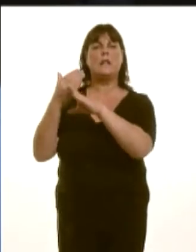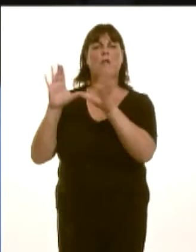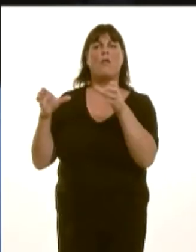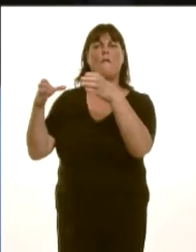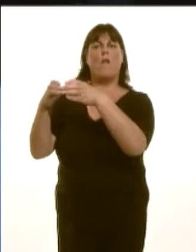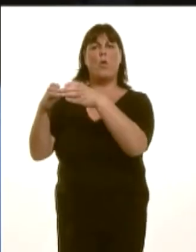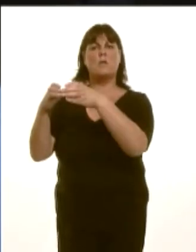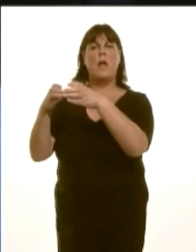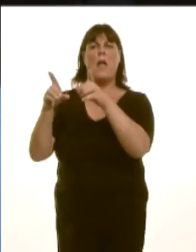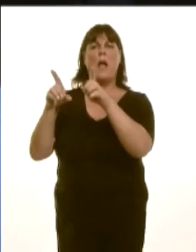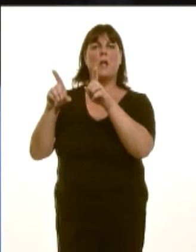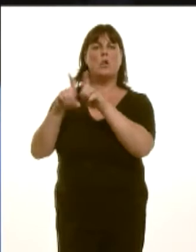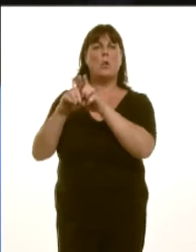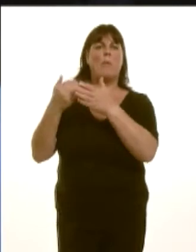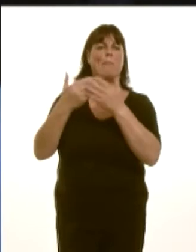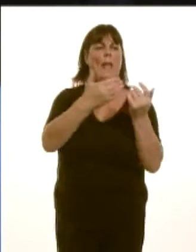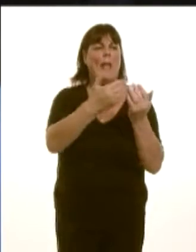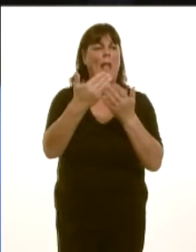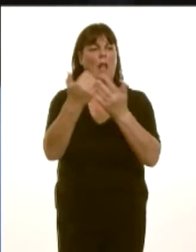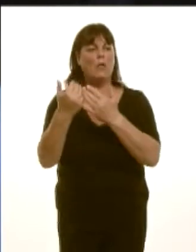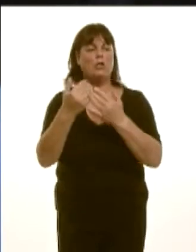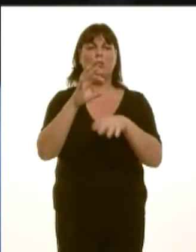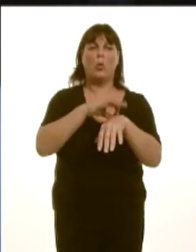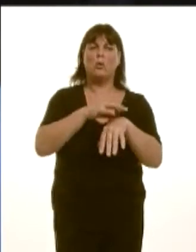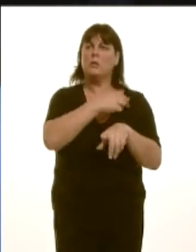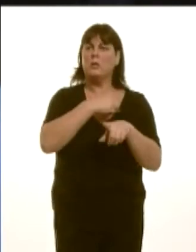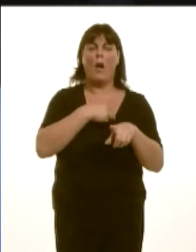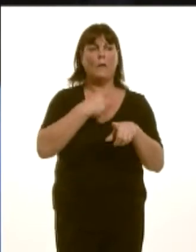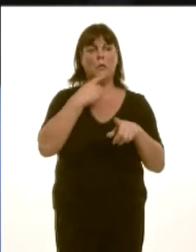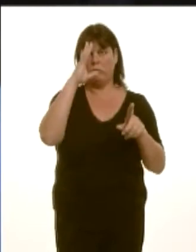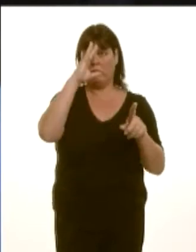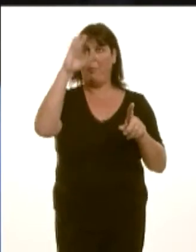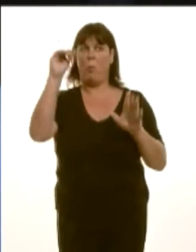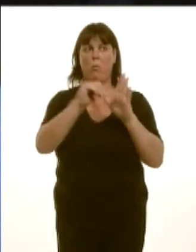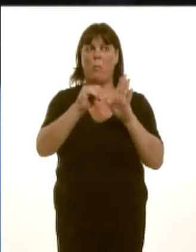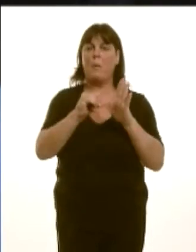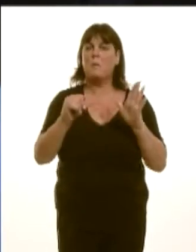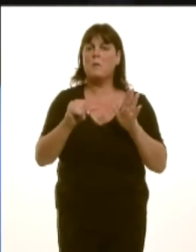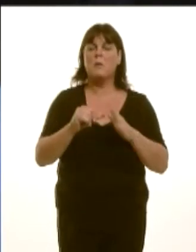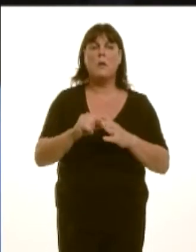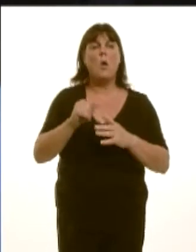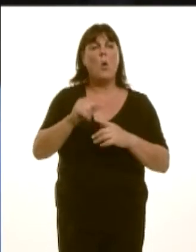Given the British Medical Association’s recent concerns regarding the whistleblowing policy, saying that the NHS does not welcome criticisms or complaints as it stands, will